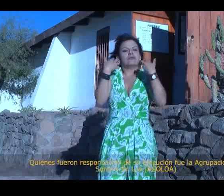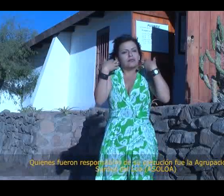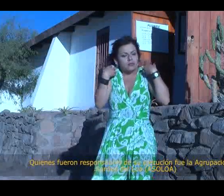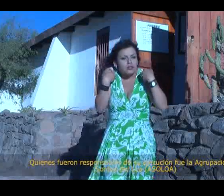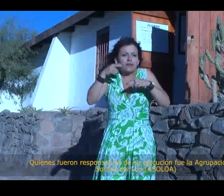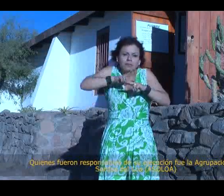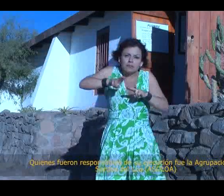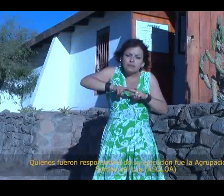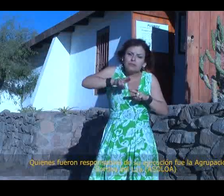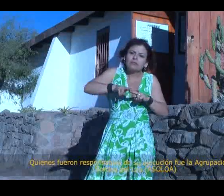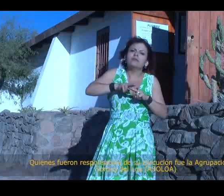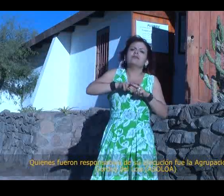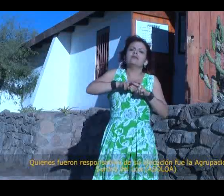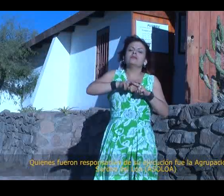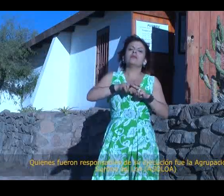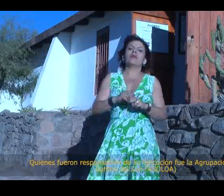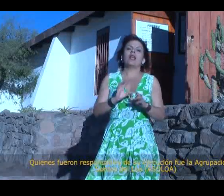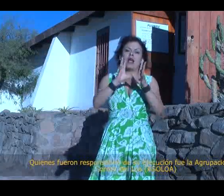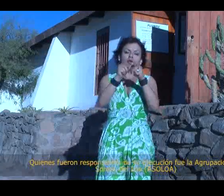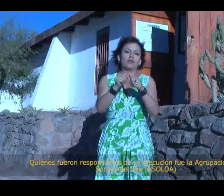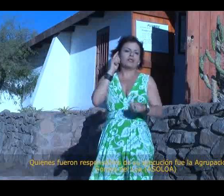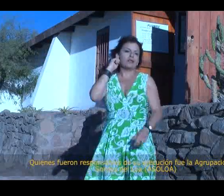This movie was produced by the Deaf Association of Loa.